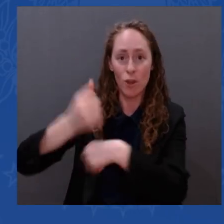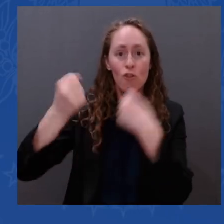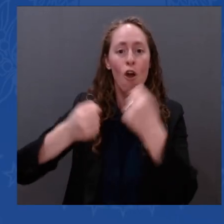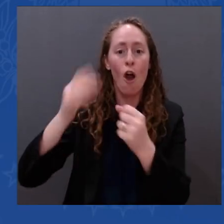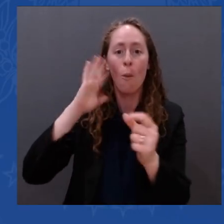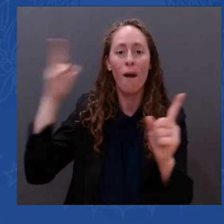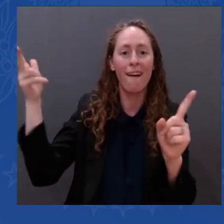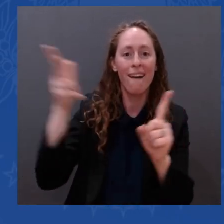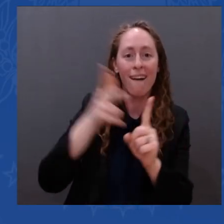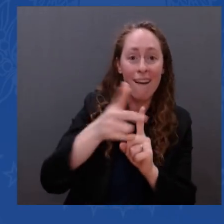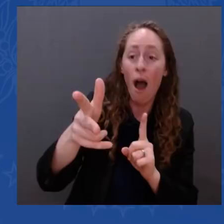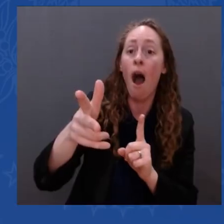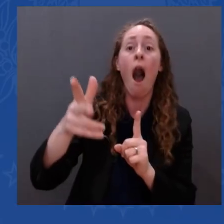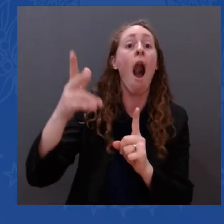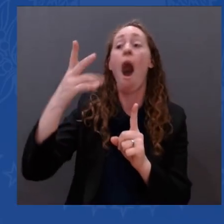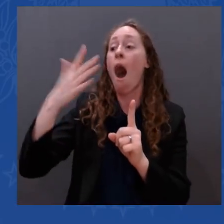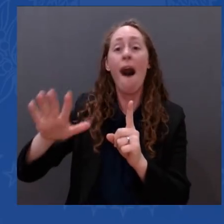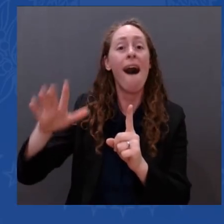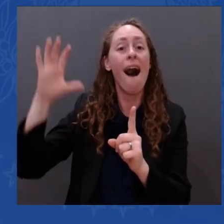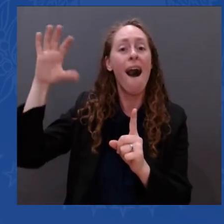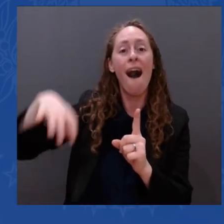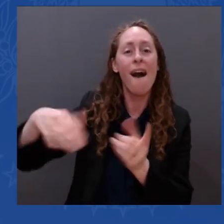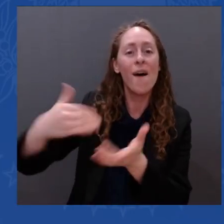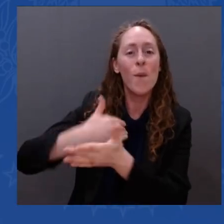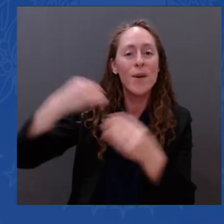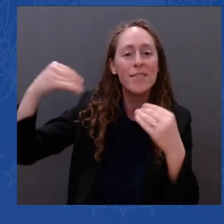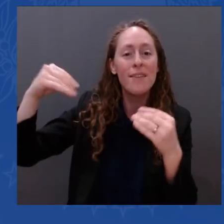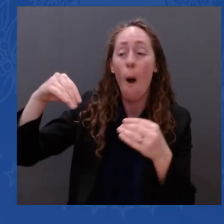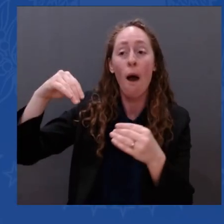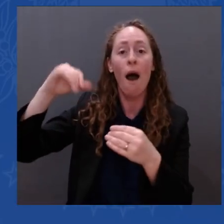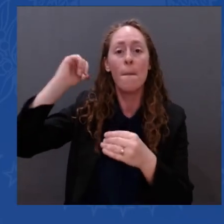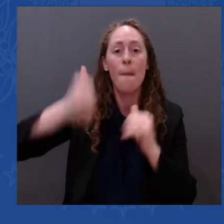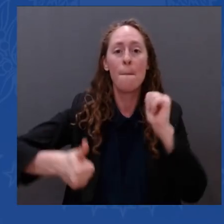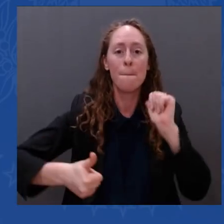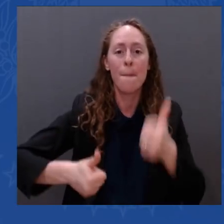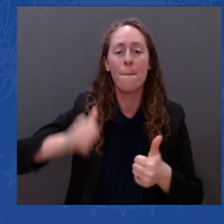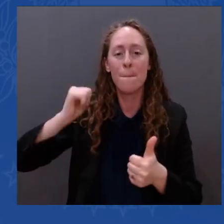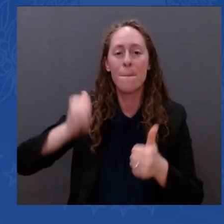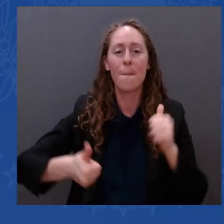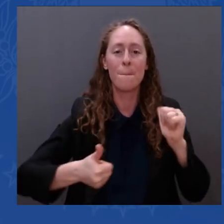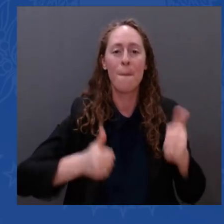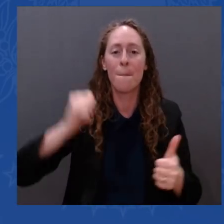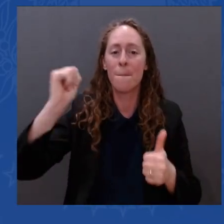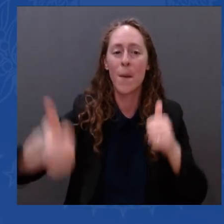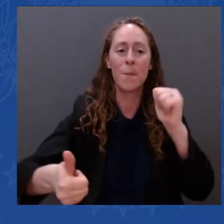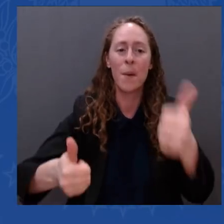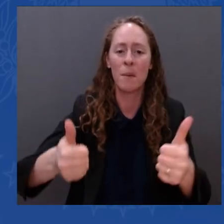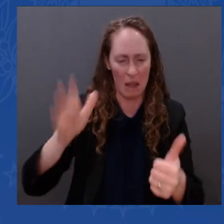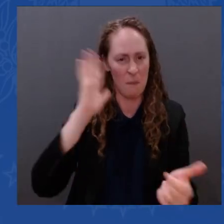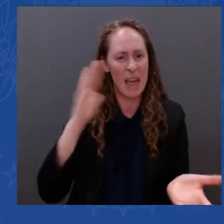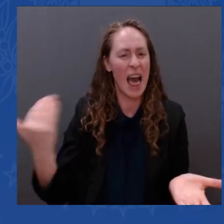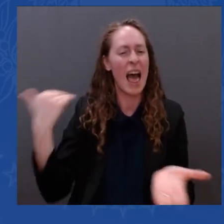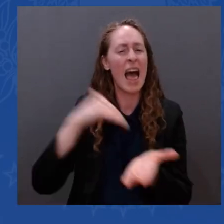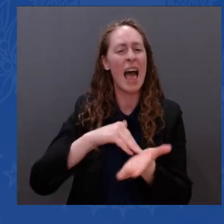My administration is supercharging efforts to lead the electric future. We're also making historic investments in battery --